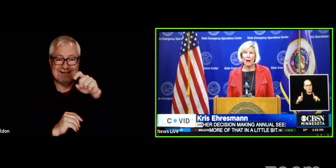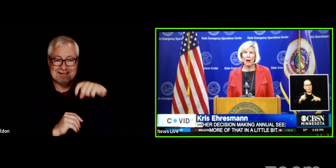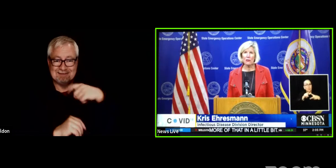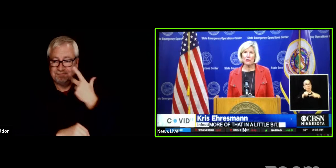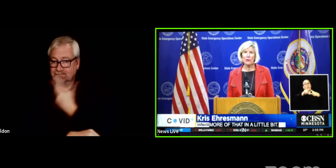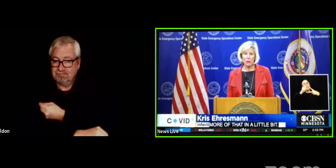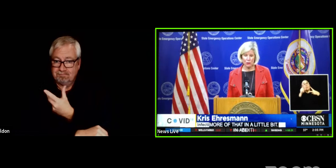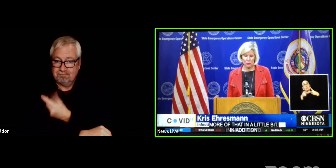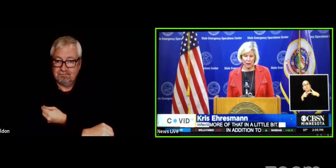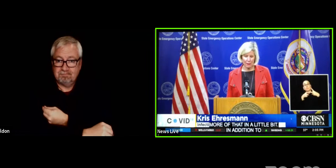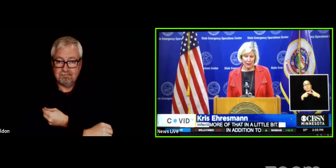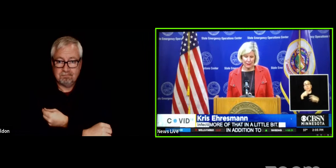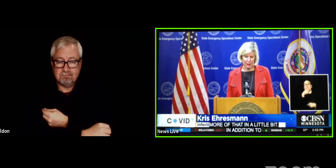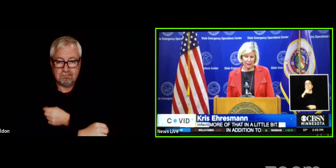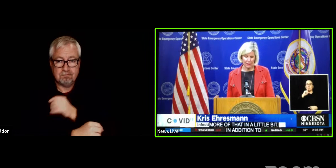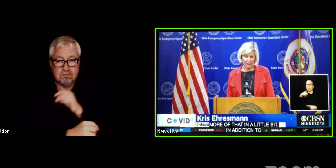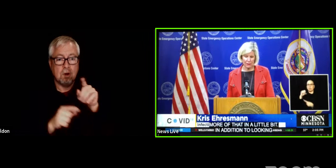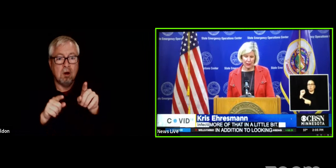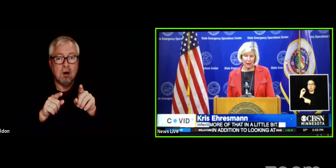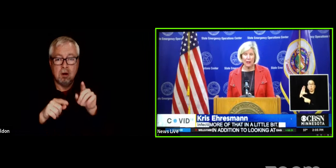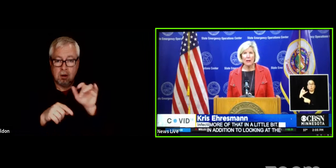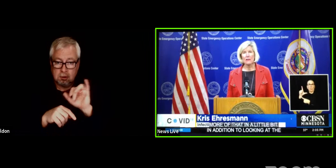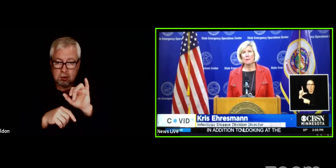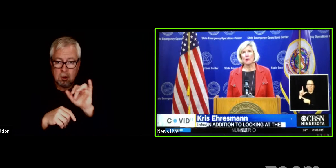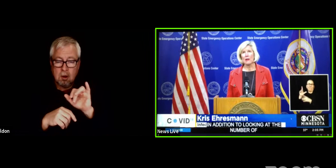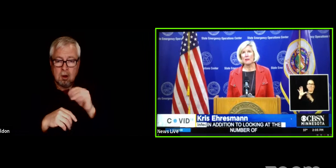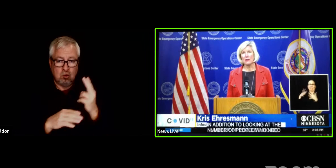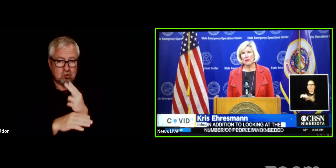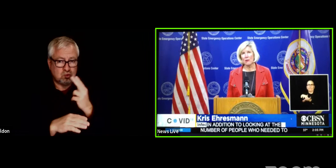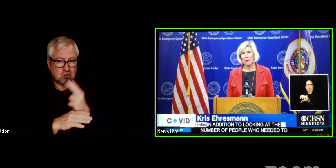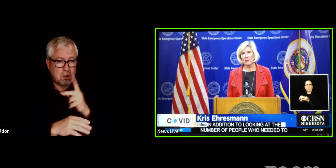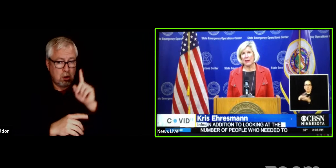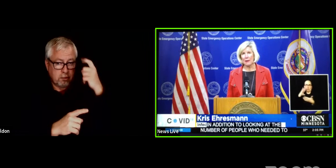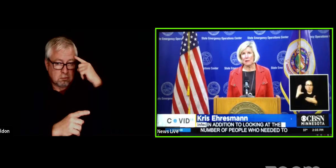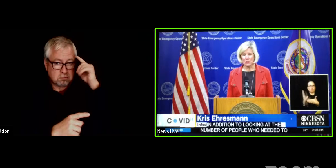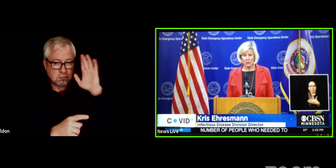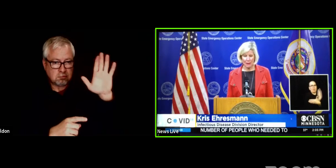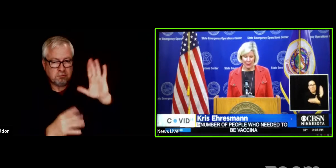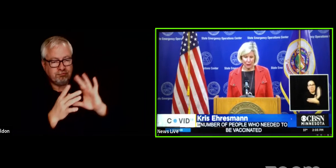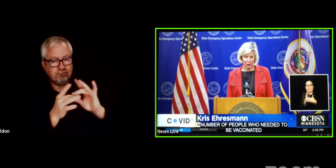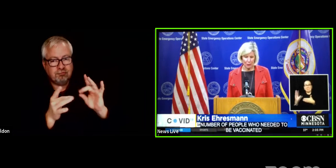WE ALSO USED, AS THE GOVERNOR SAID, SOME CRITERIA THAT WERE ESTABLISHED, SOME